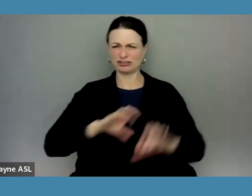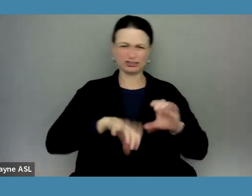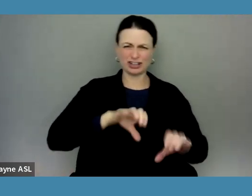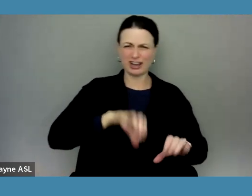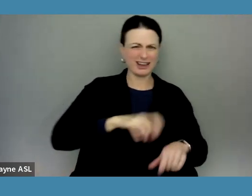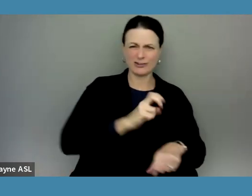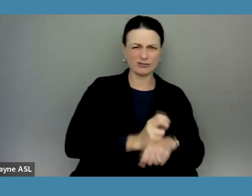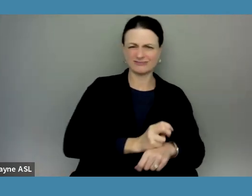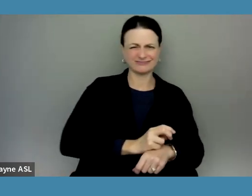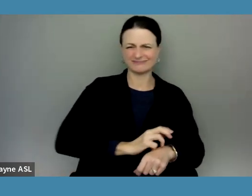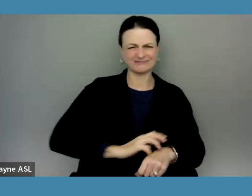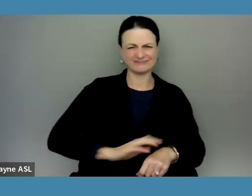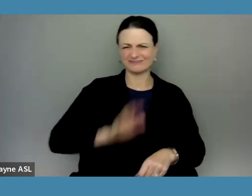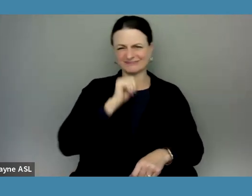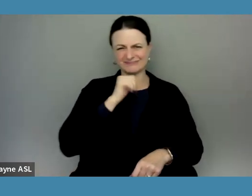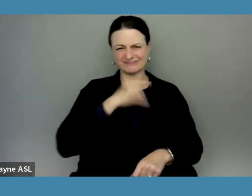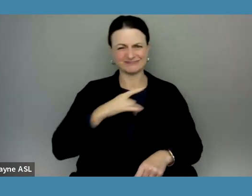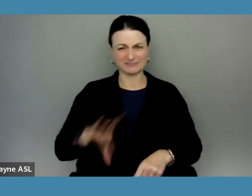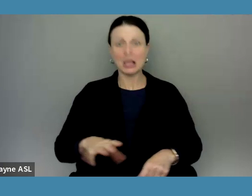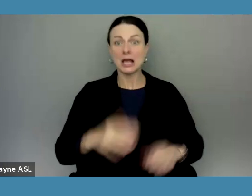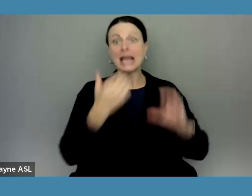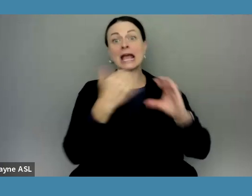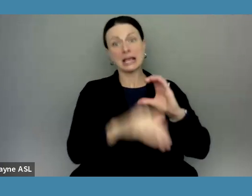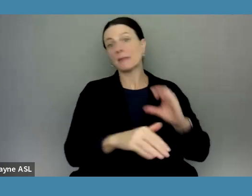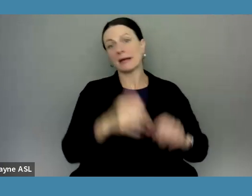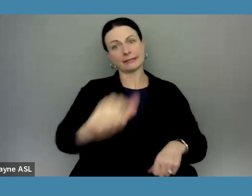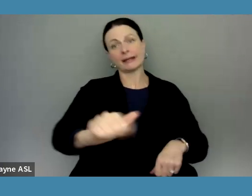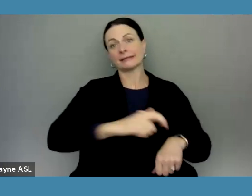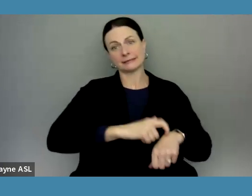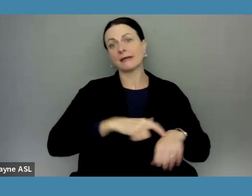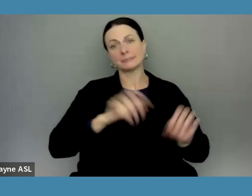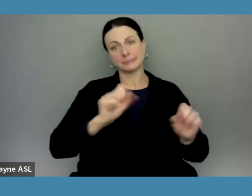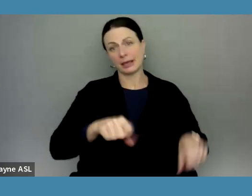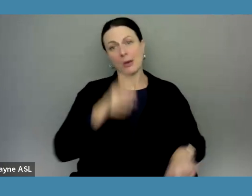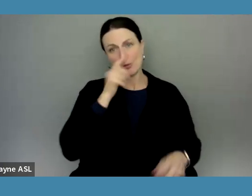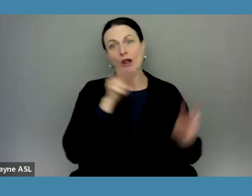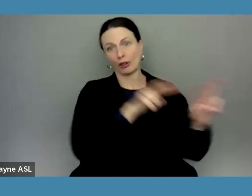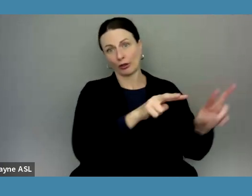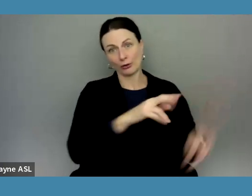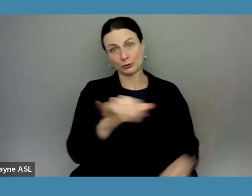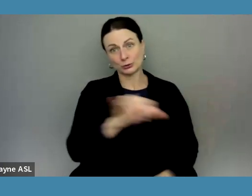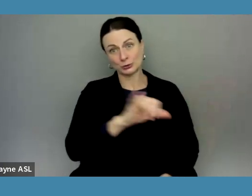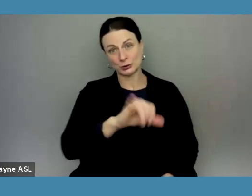Like I said, you can submit questions at any time and we're gonna answer them throughout the webinar.